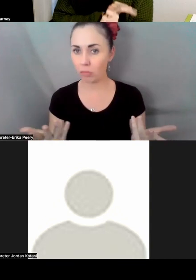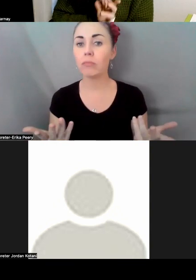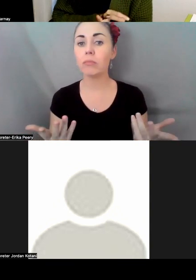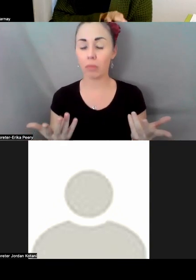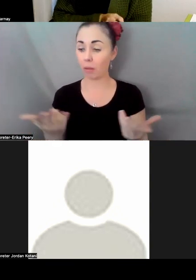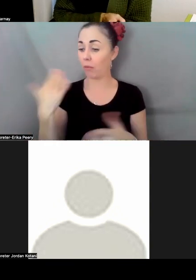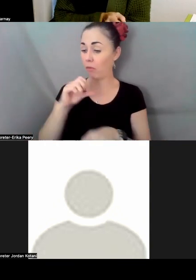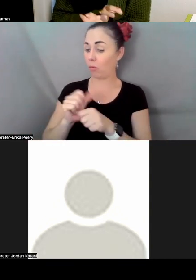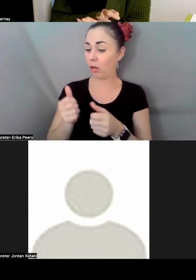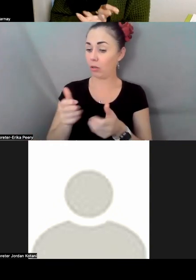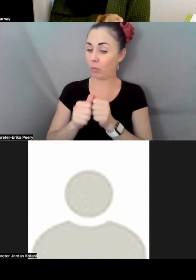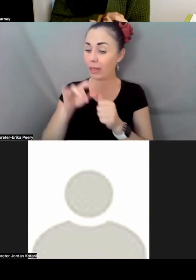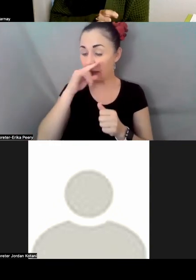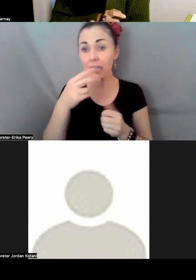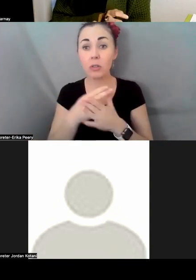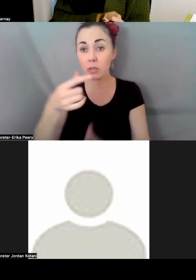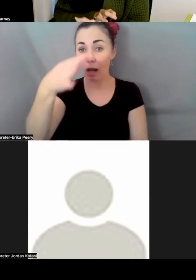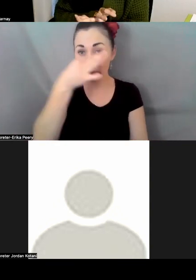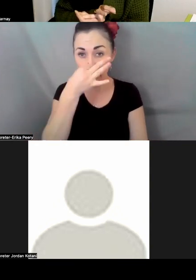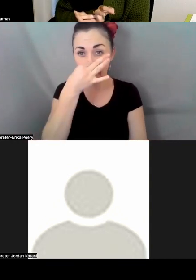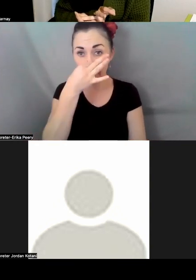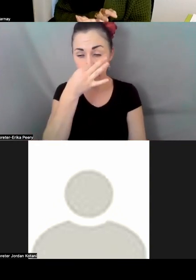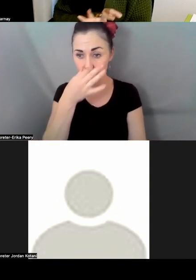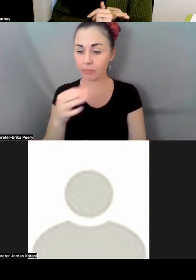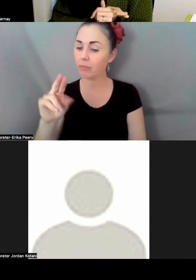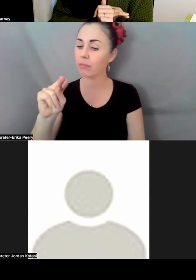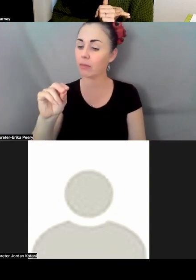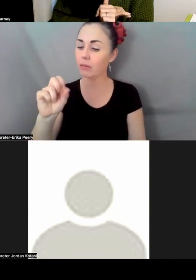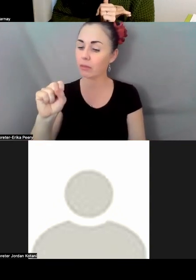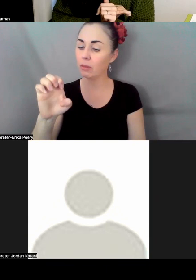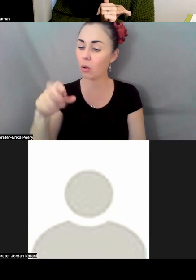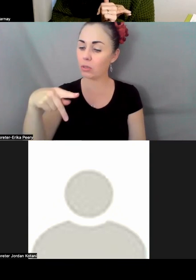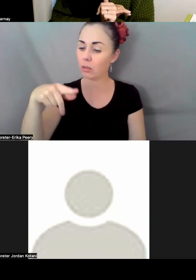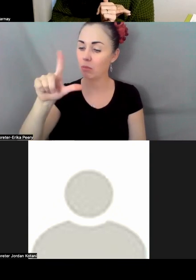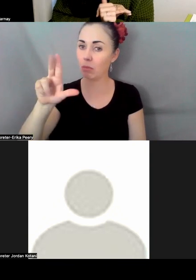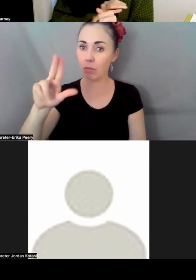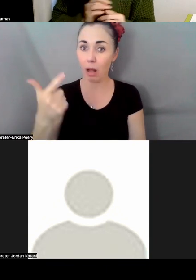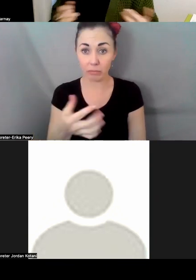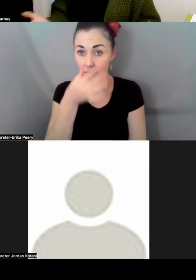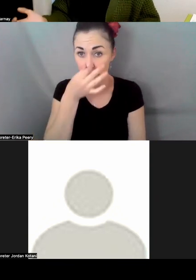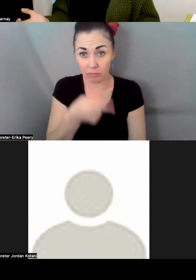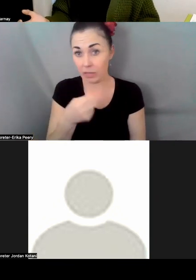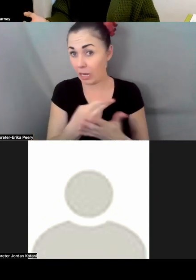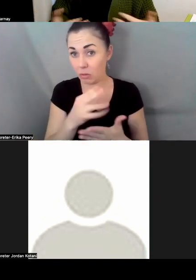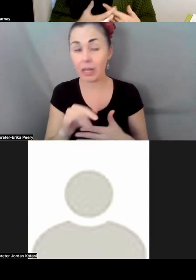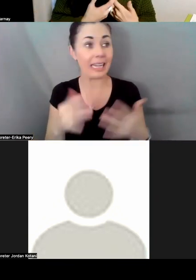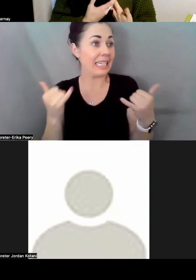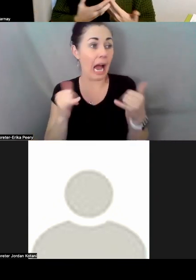who used nose plugs because that's what they needed. In the time of masks and time of Covid,